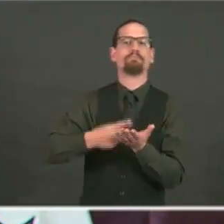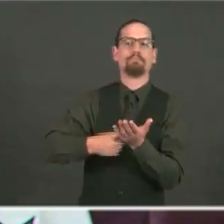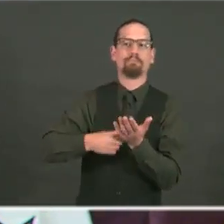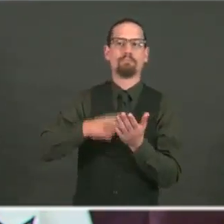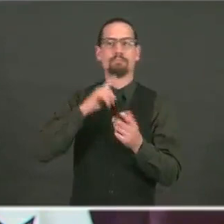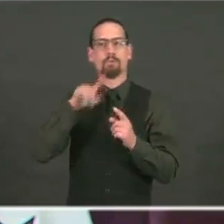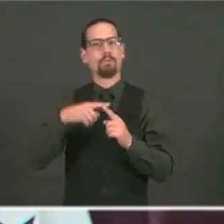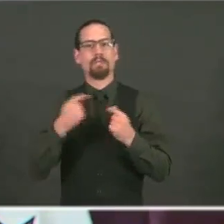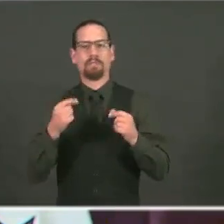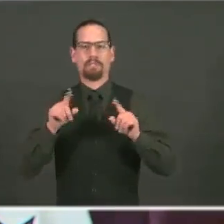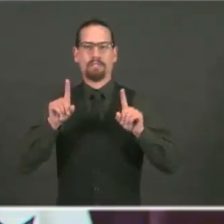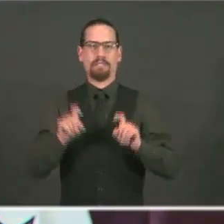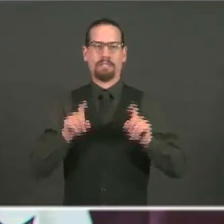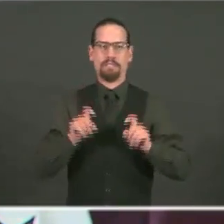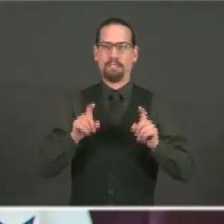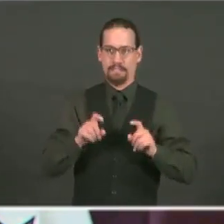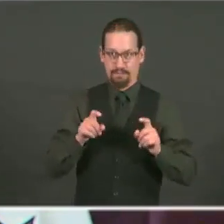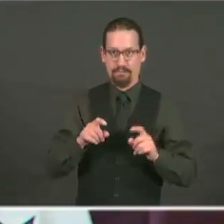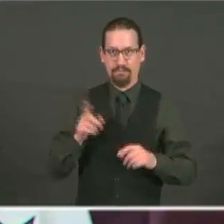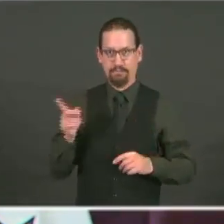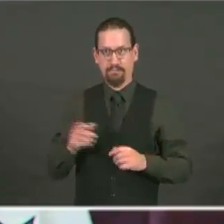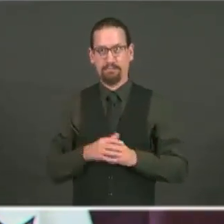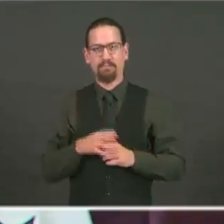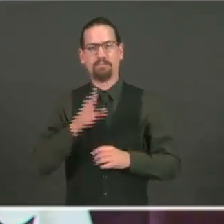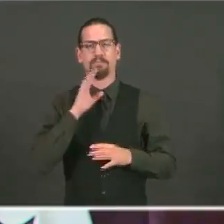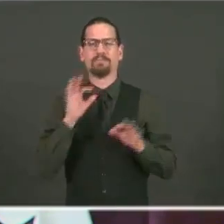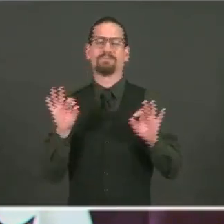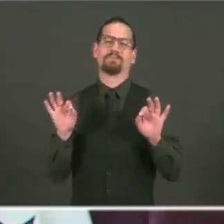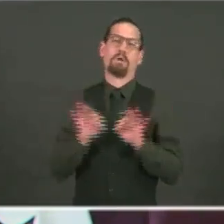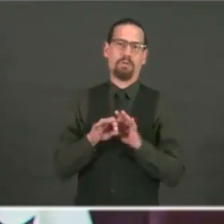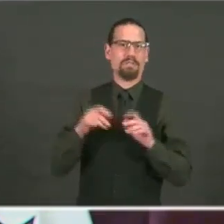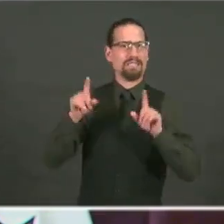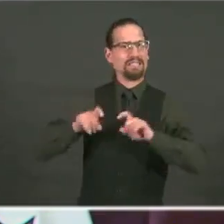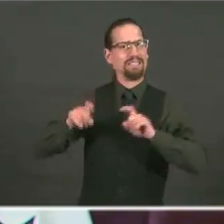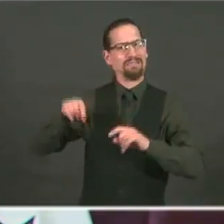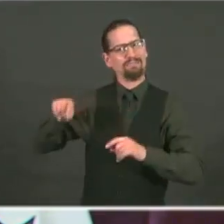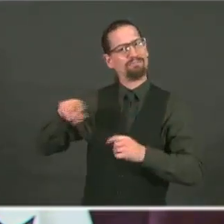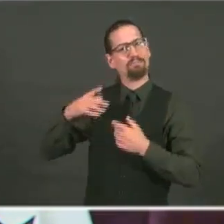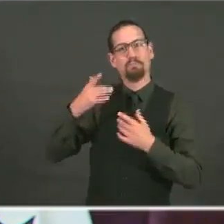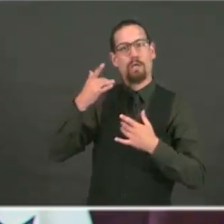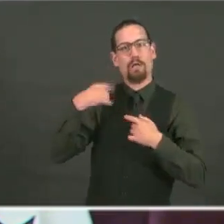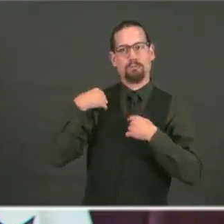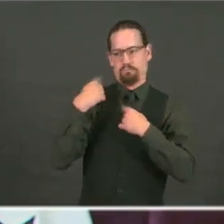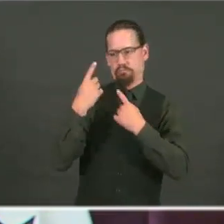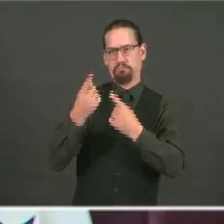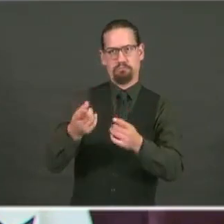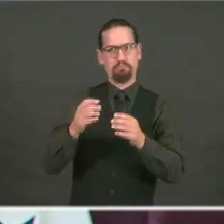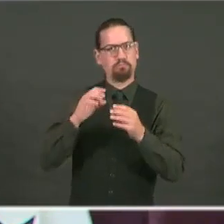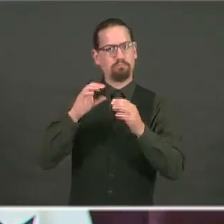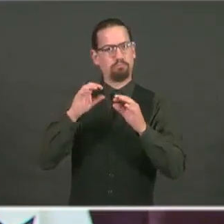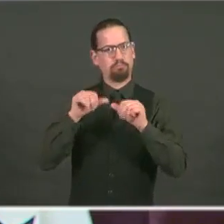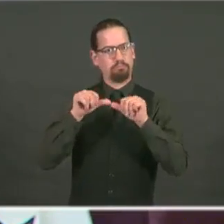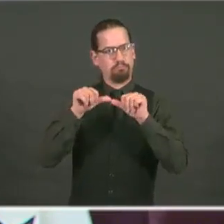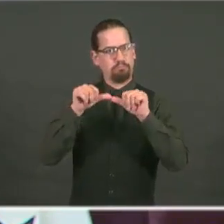PROTOCOLS FOR THE TESTING SITE. I BELIEVE THESE TESTING SITES ARE GOING TO BE VITAL IN